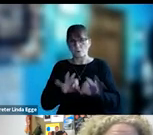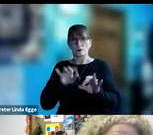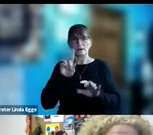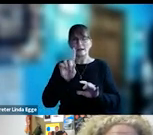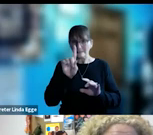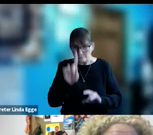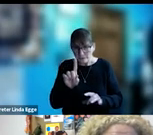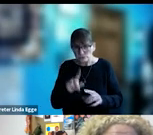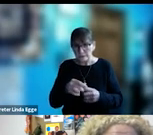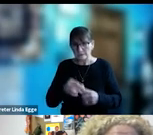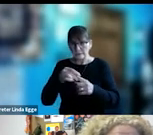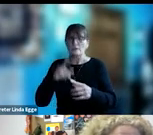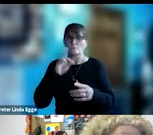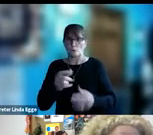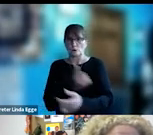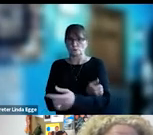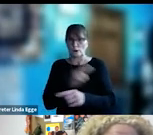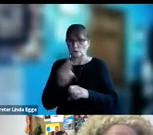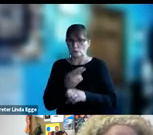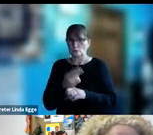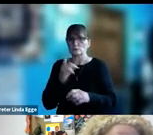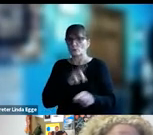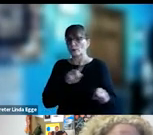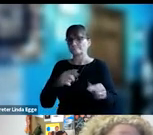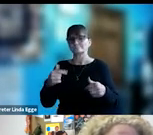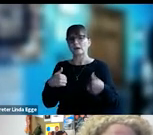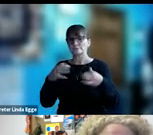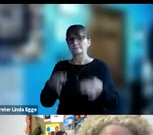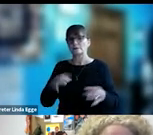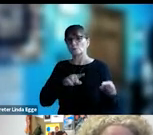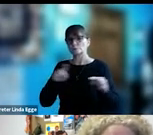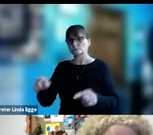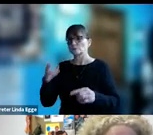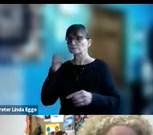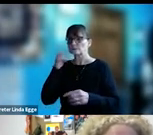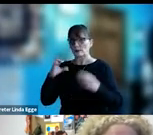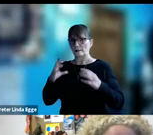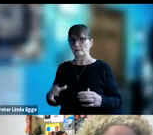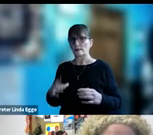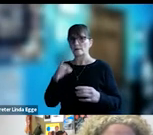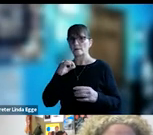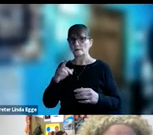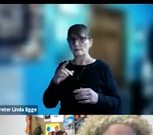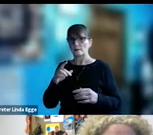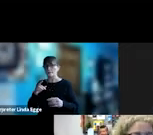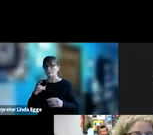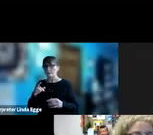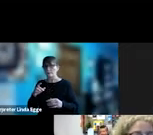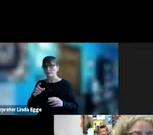I just sent a psych to go see one of my clients who I have assessed as pending eligibility